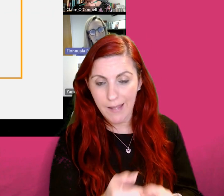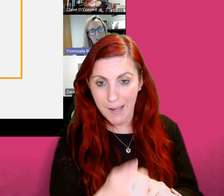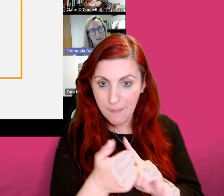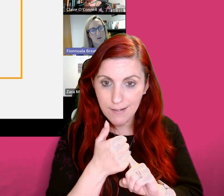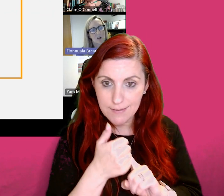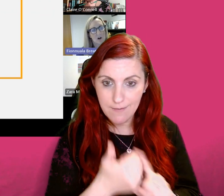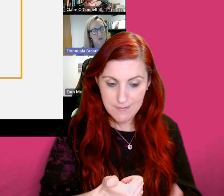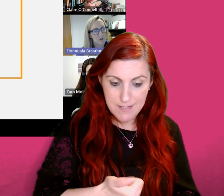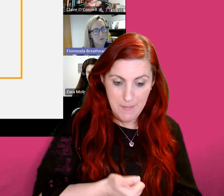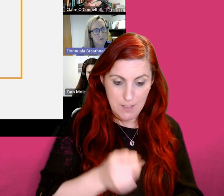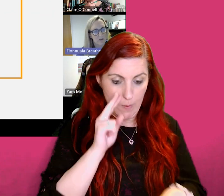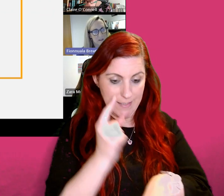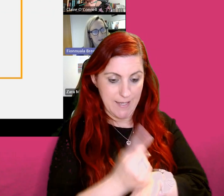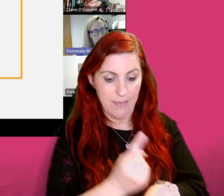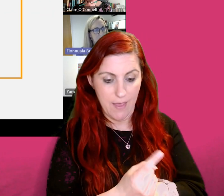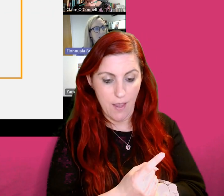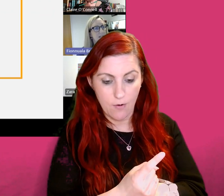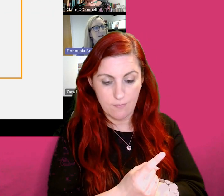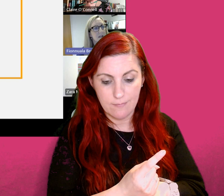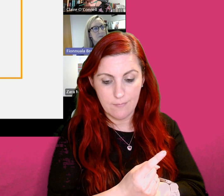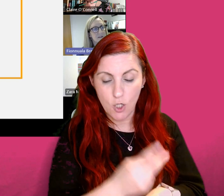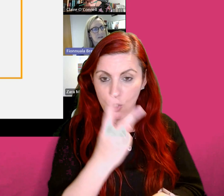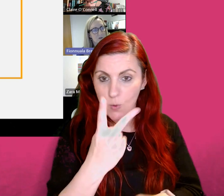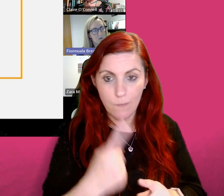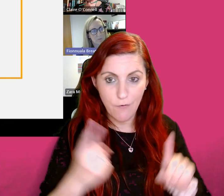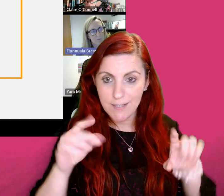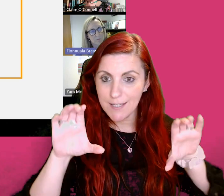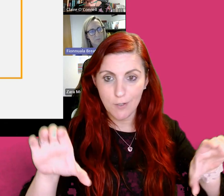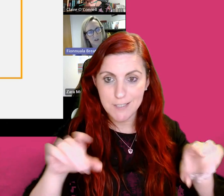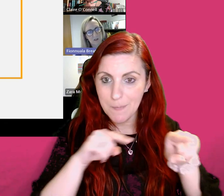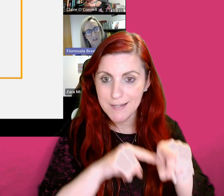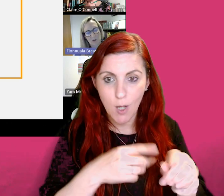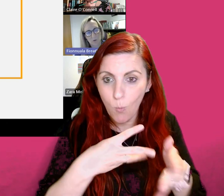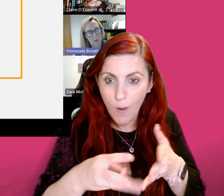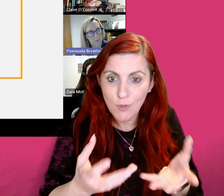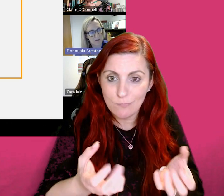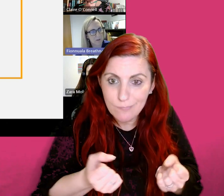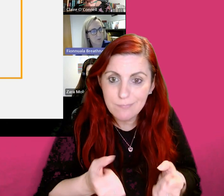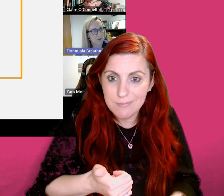can see here are two very different Landscapes so for pregestational which would be type one